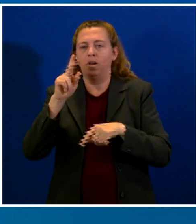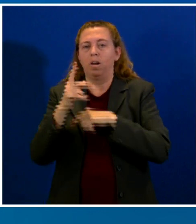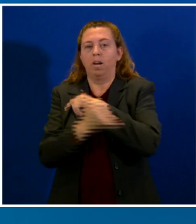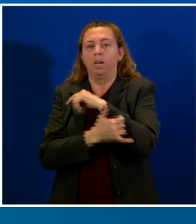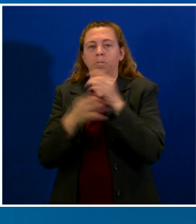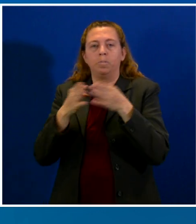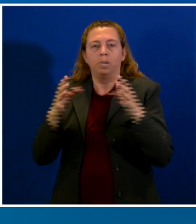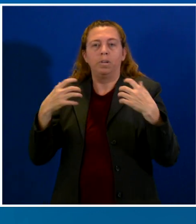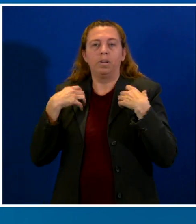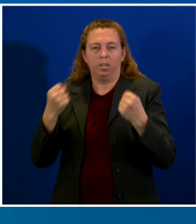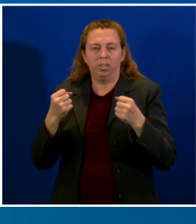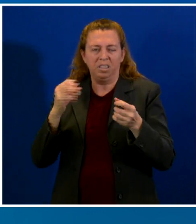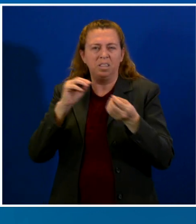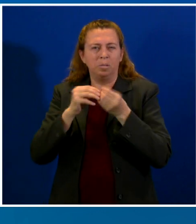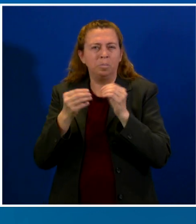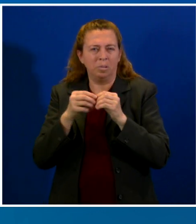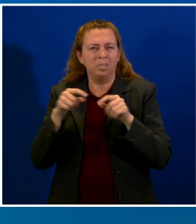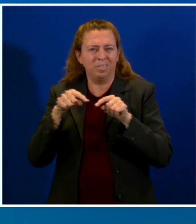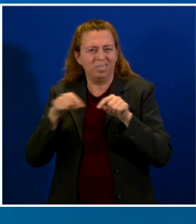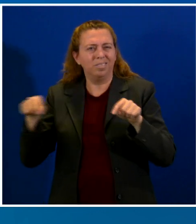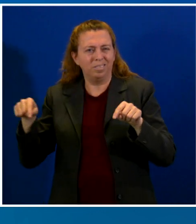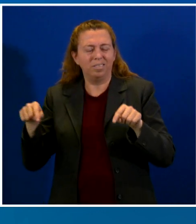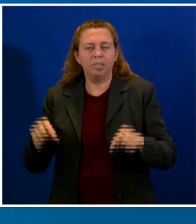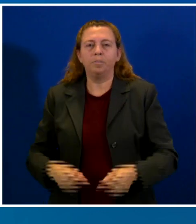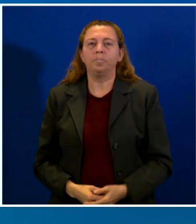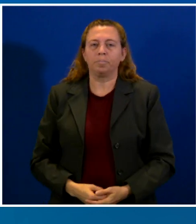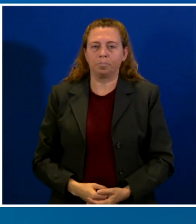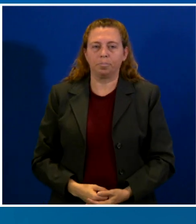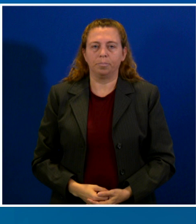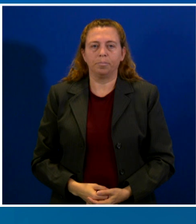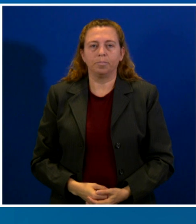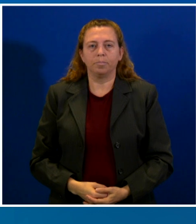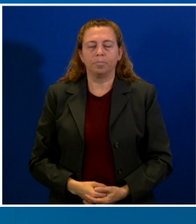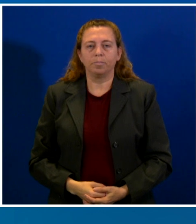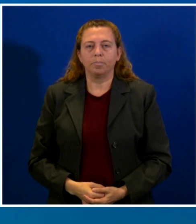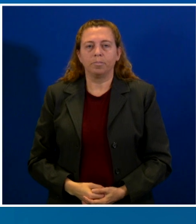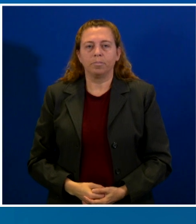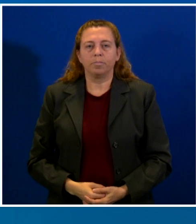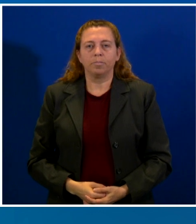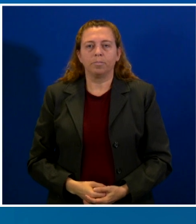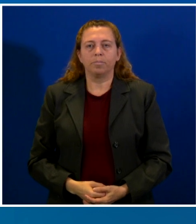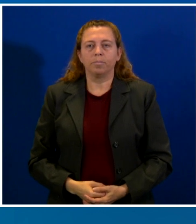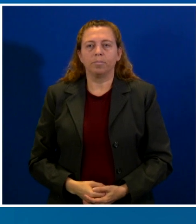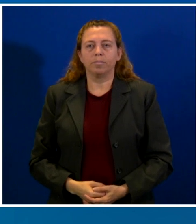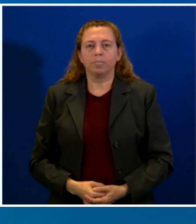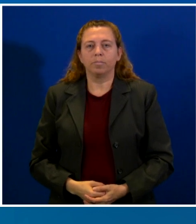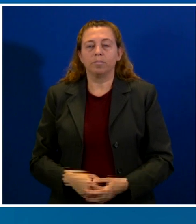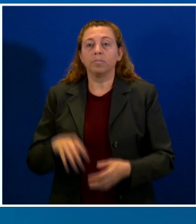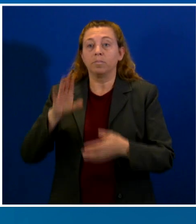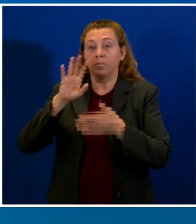The number is on the screen. We know that scheduling online can be challenging as